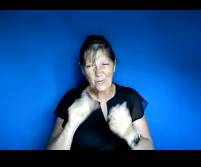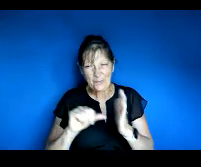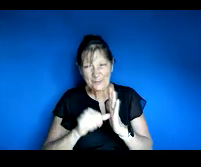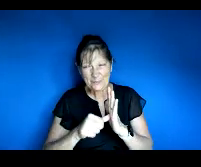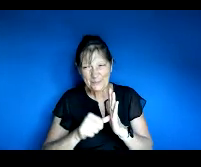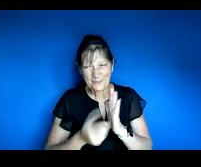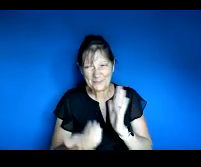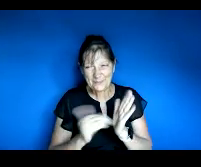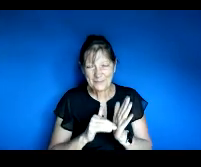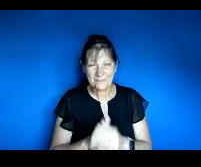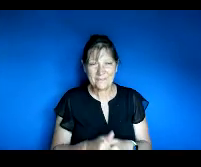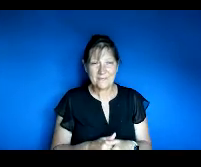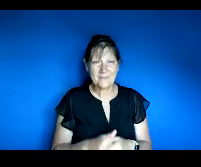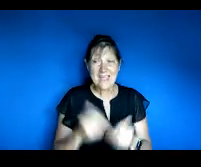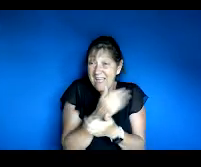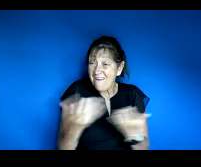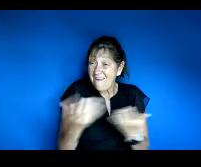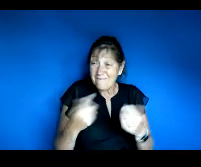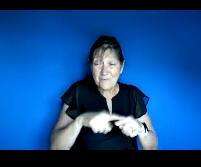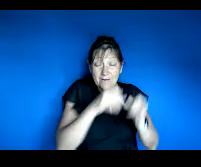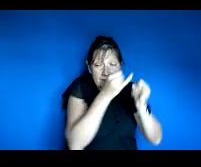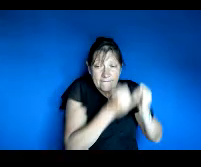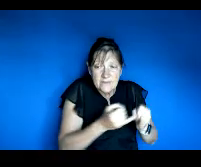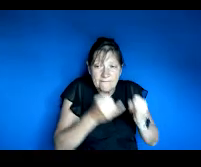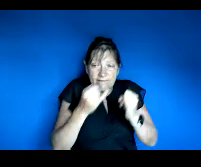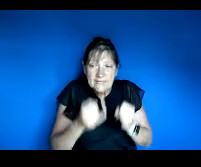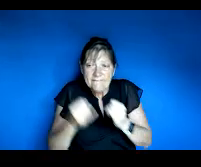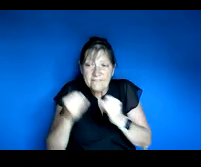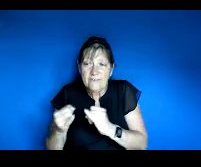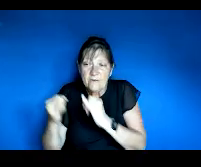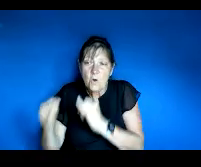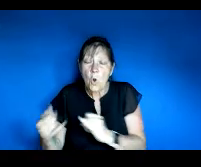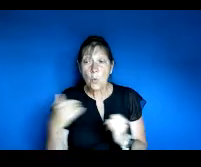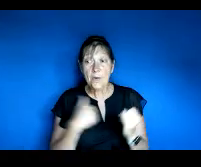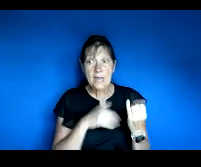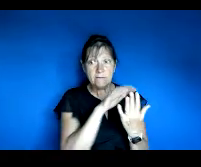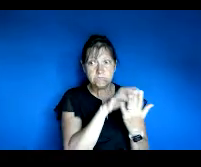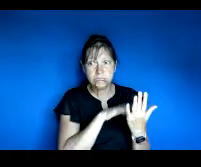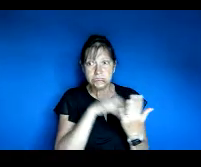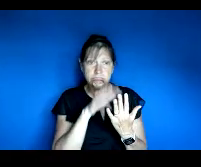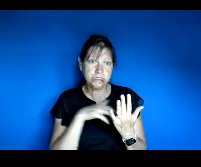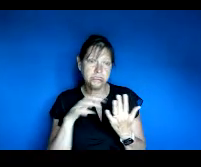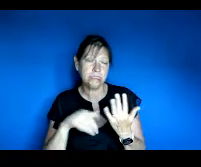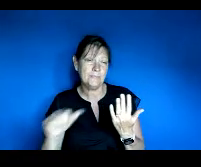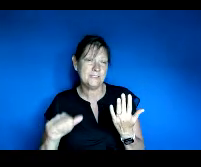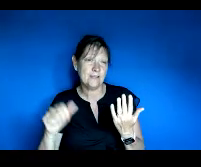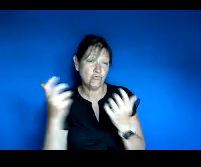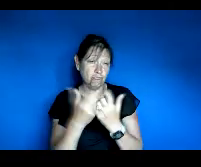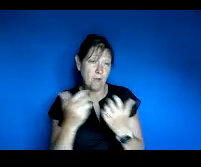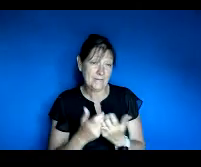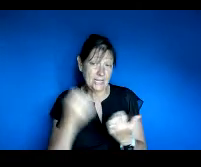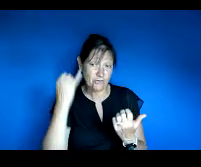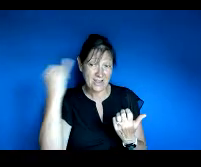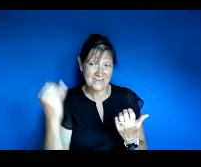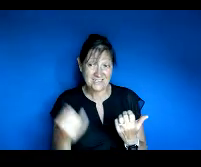you know, everything is individualized. We do have this sort of lengthy list of accommodations, but they're not a one-size-fit-all.